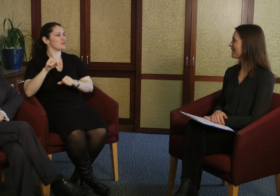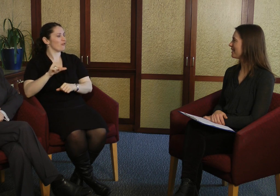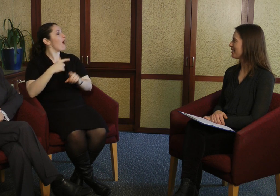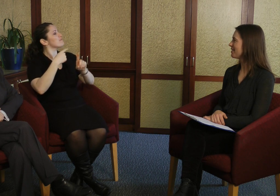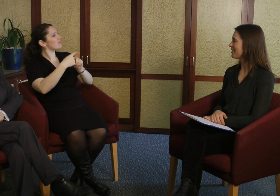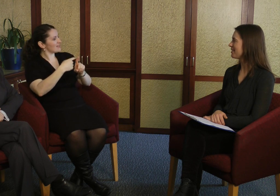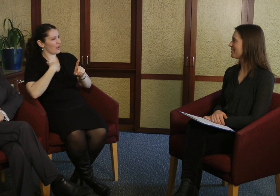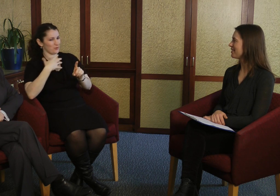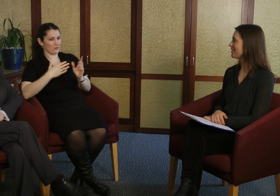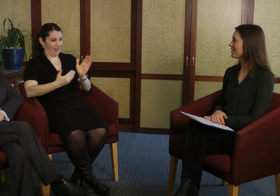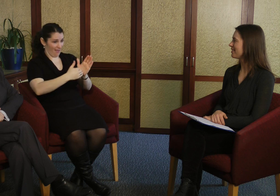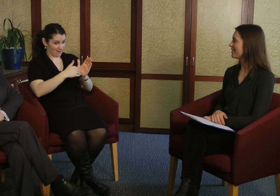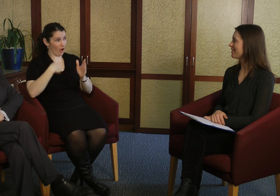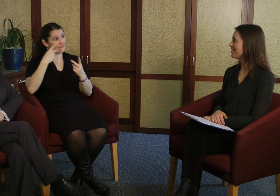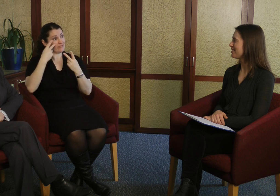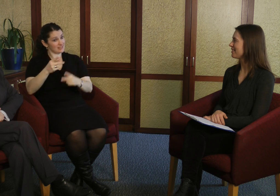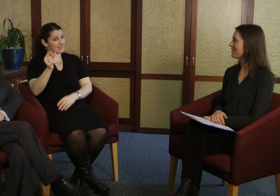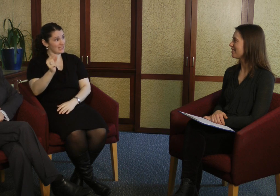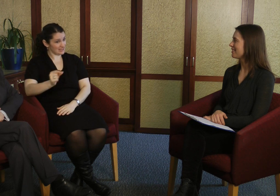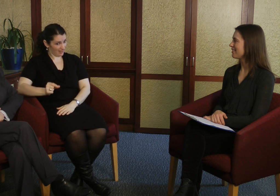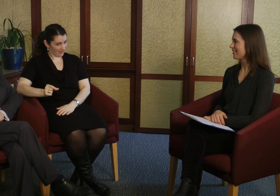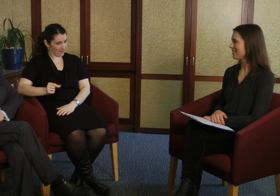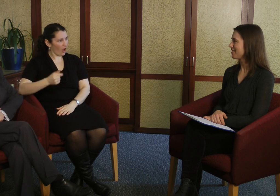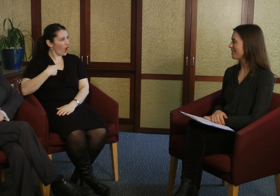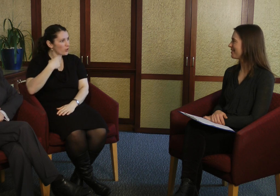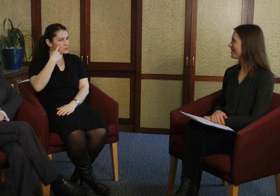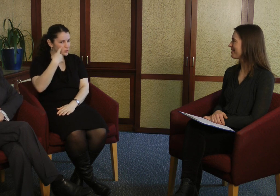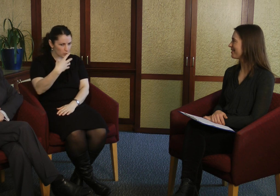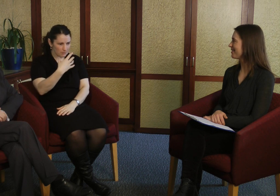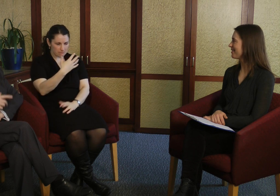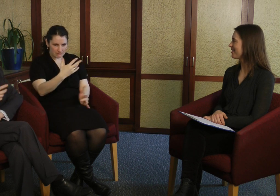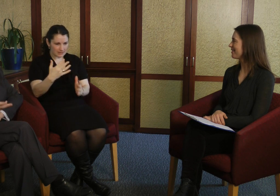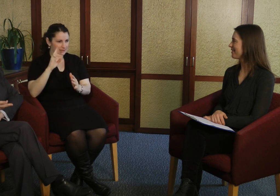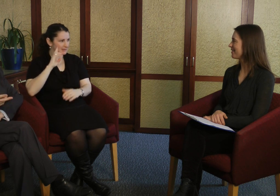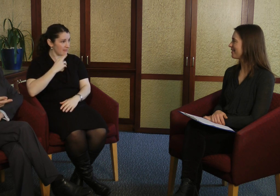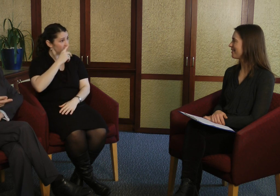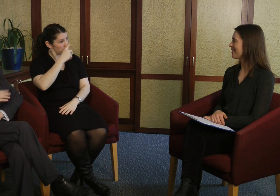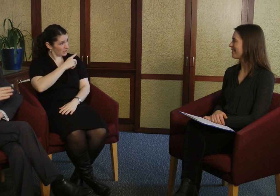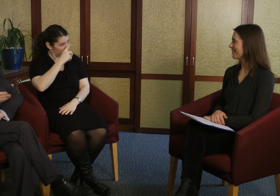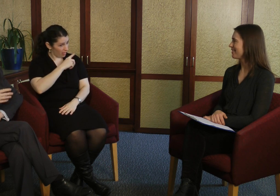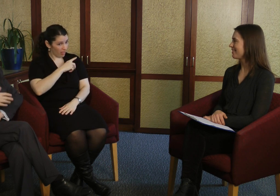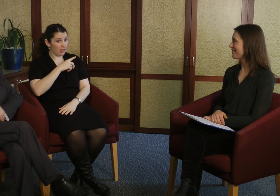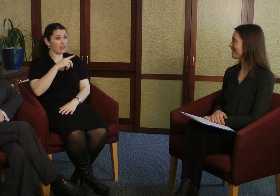when I was in Italy I saw quite a few Deaf people who were tourists, maybe form the UK